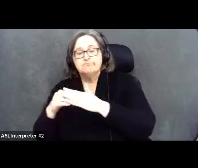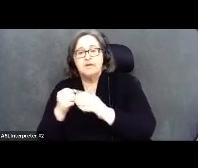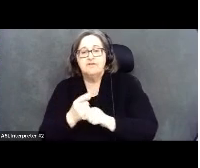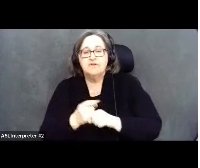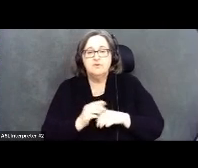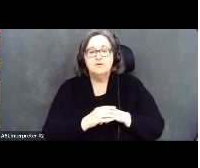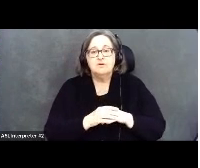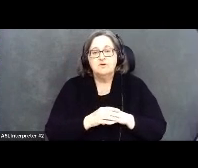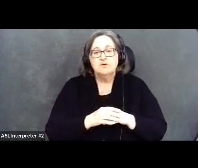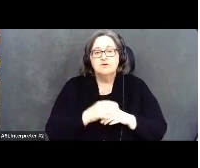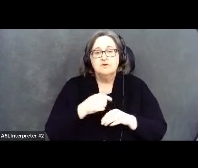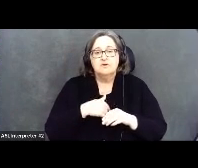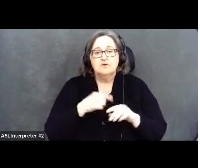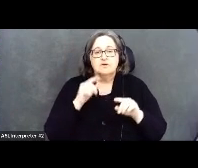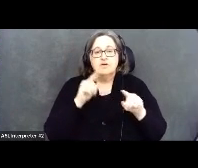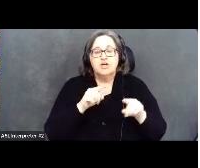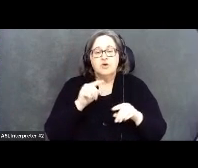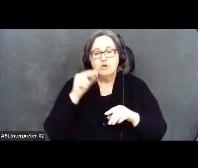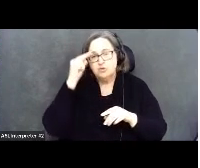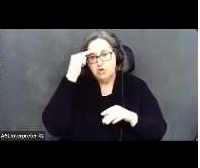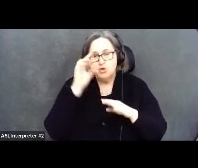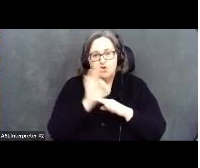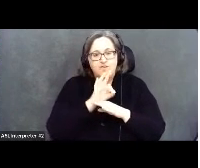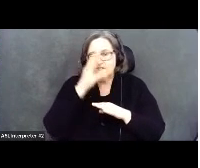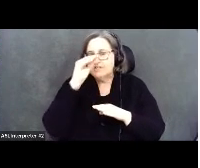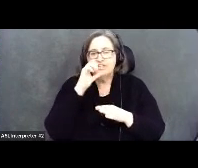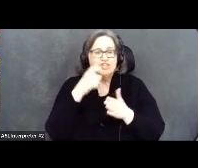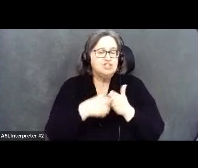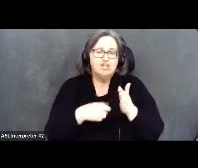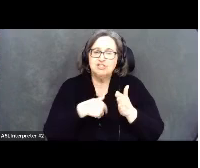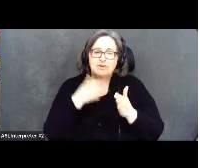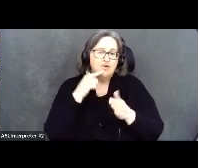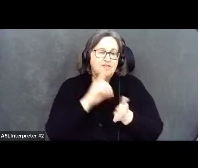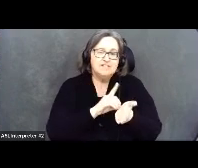go to this neurofunctional guy. He doesn't charge me for the doctor's appointments, which is great.